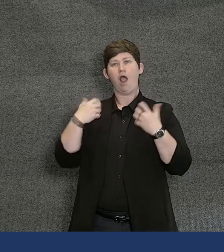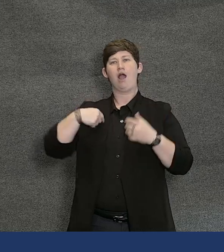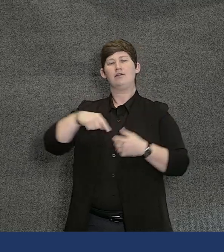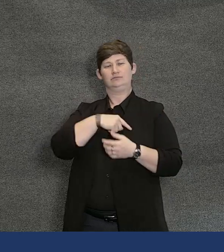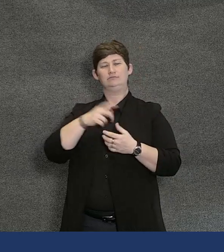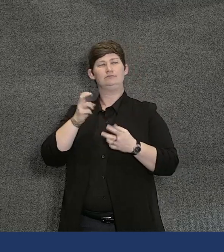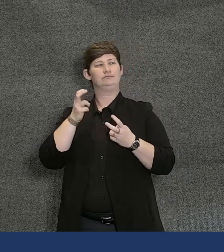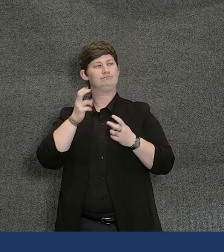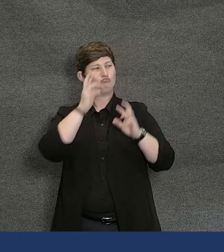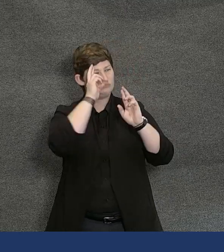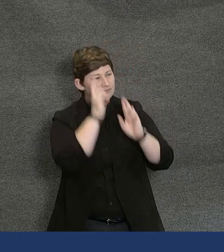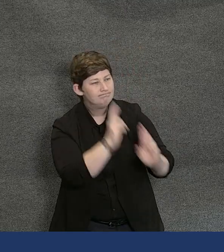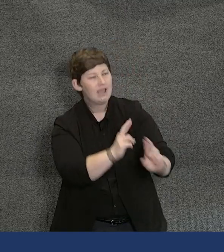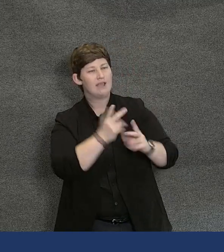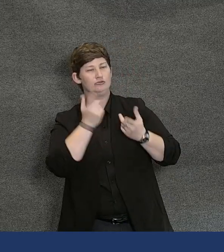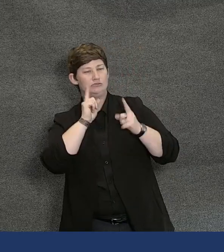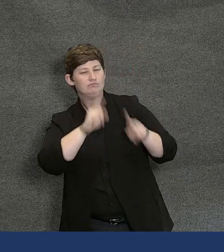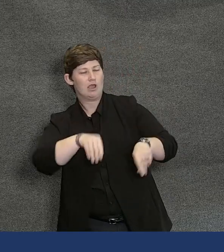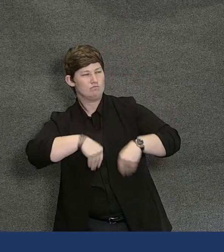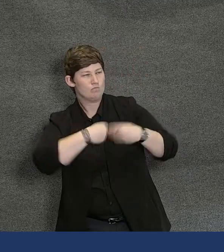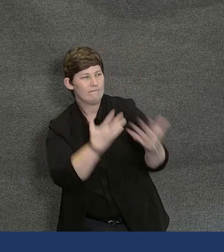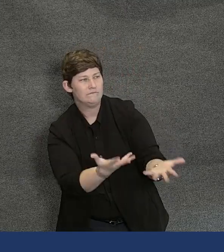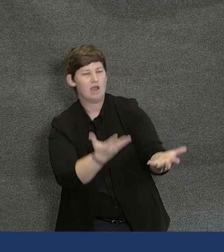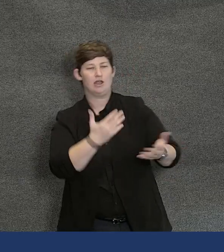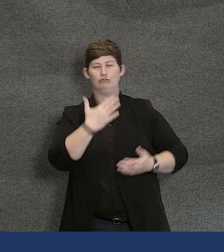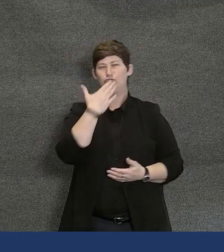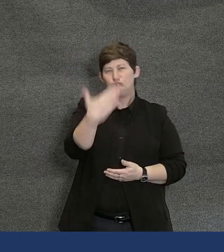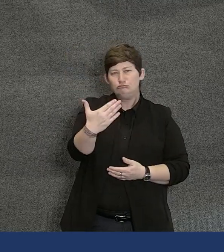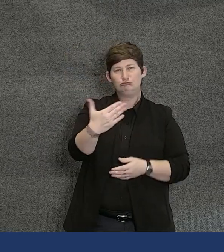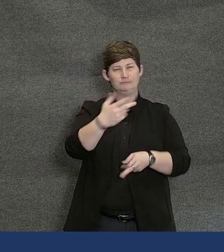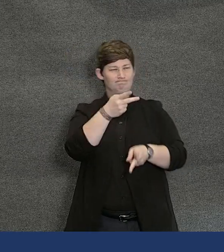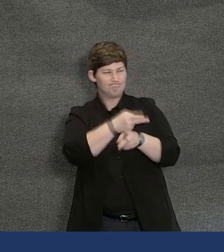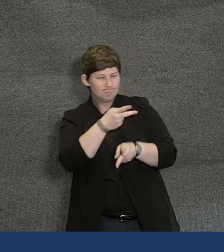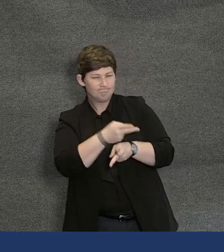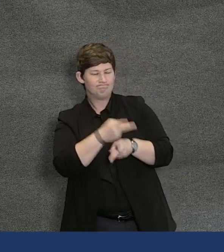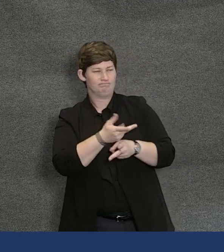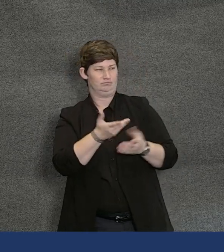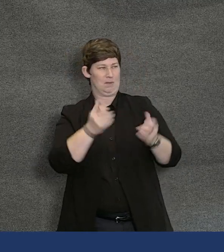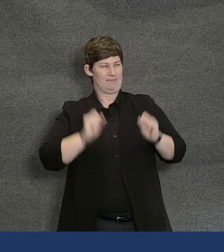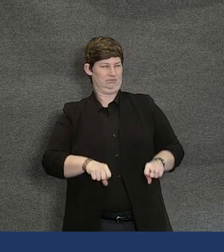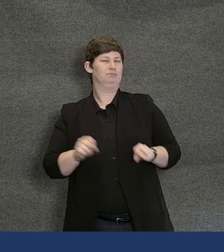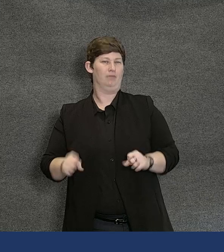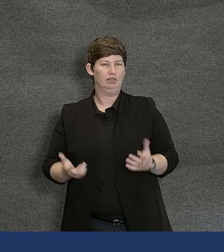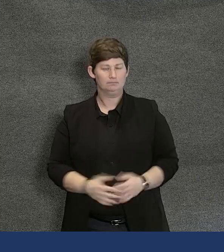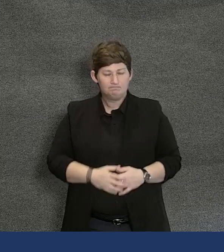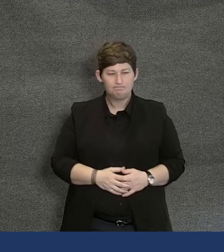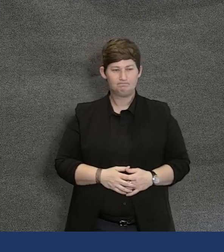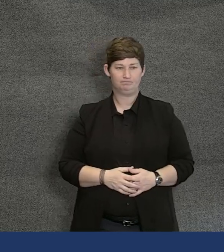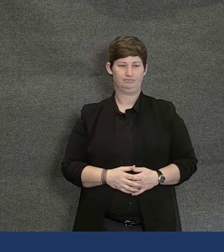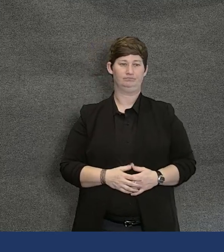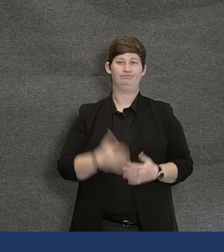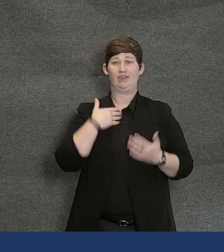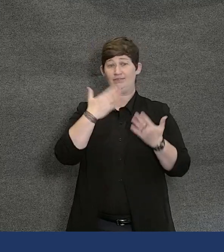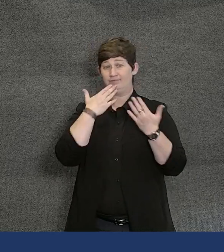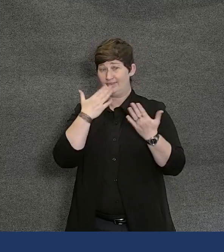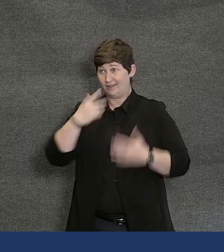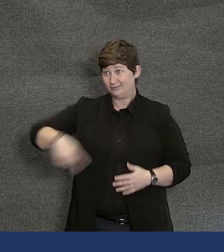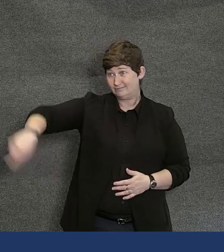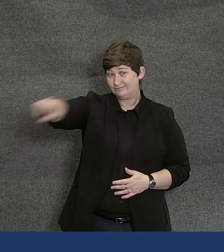and that we're providing all those levels of service that we possibly can. So I want to thank you for being here. I want to thank all of you for educating me.